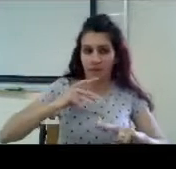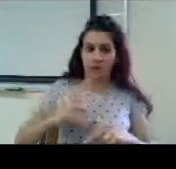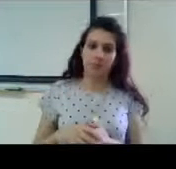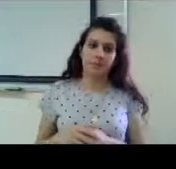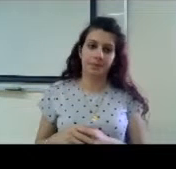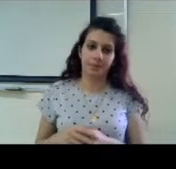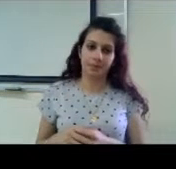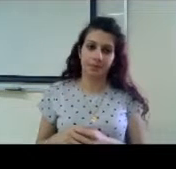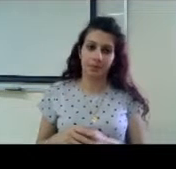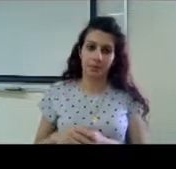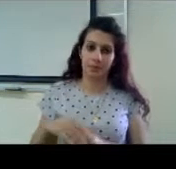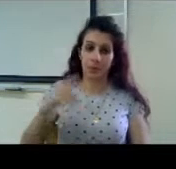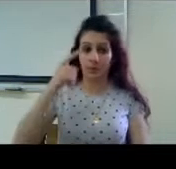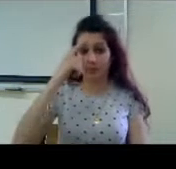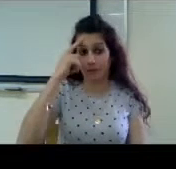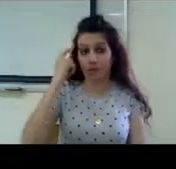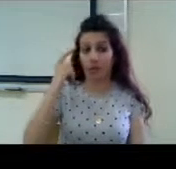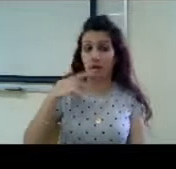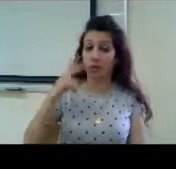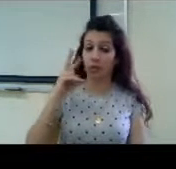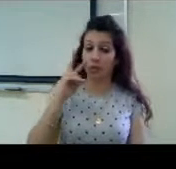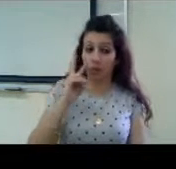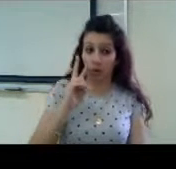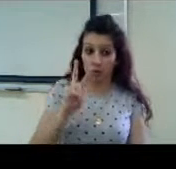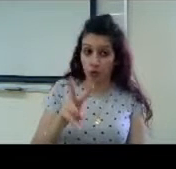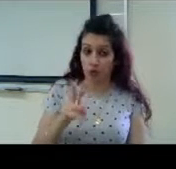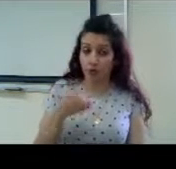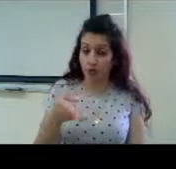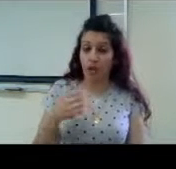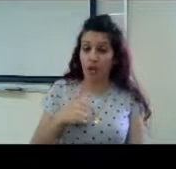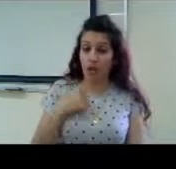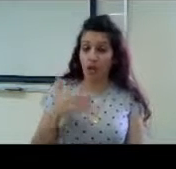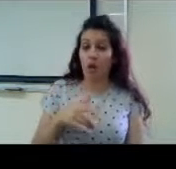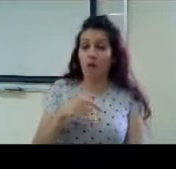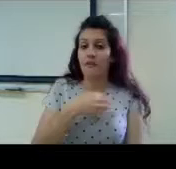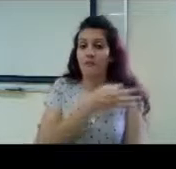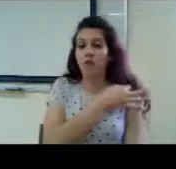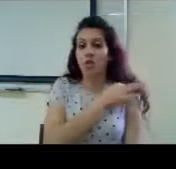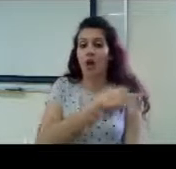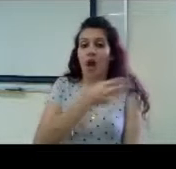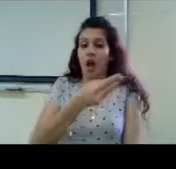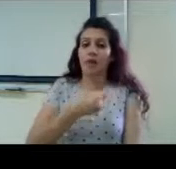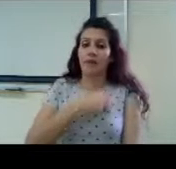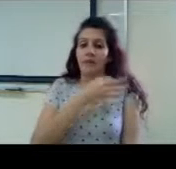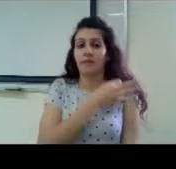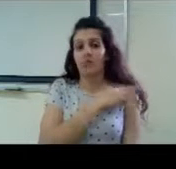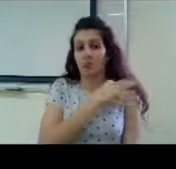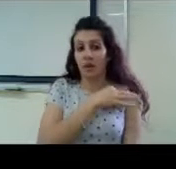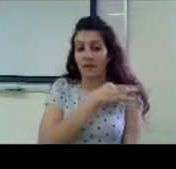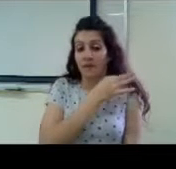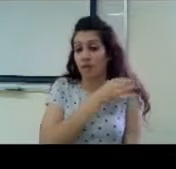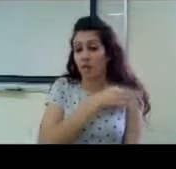far to share some challenges lessons learned and ways forward and then what